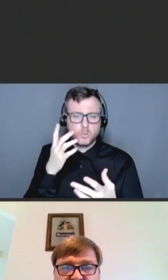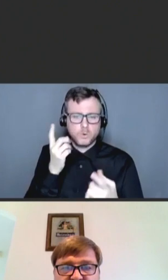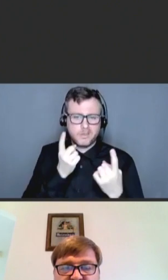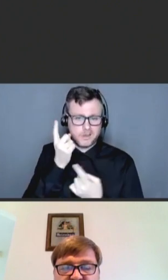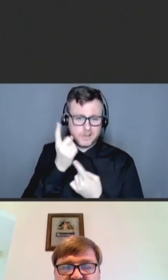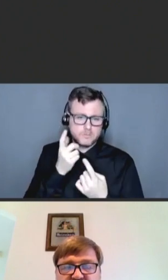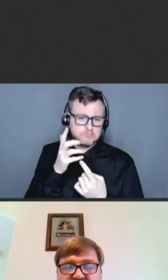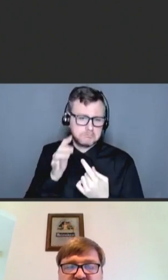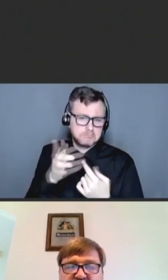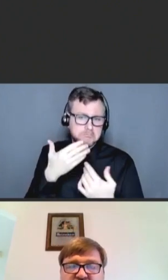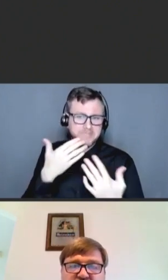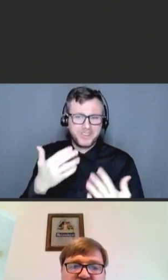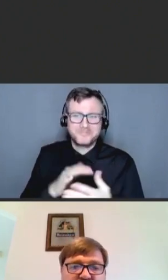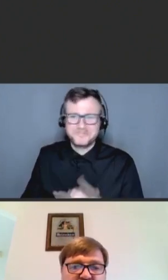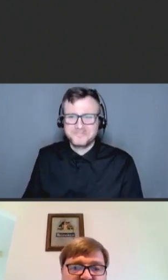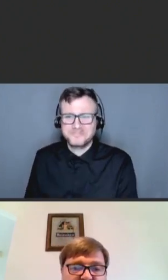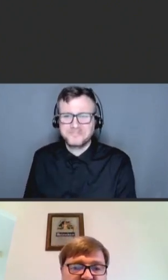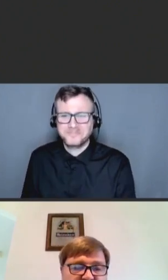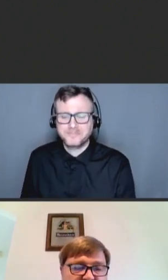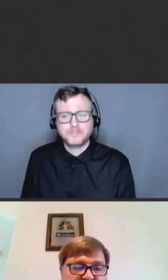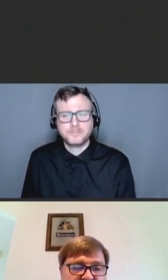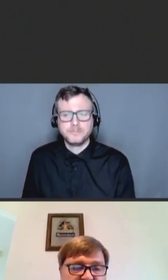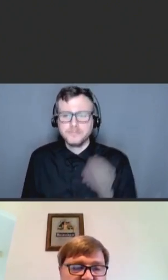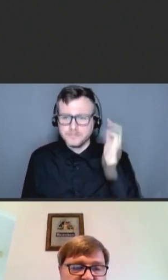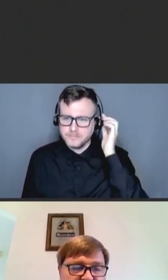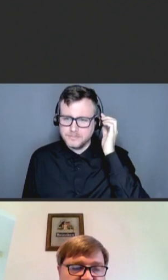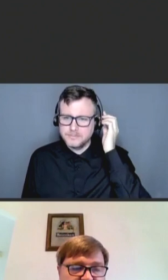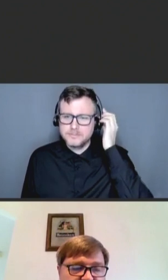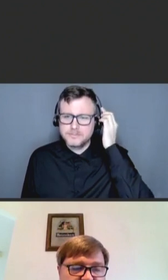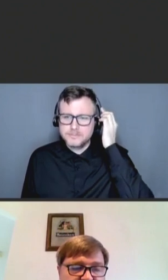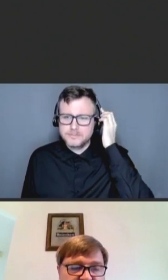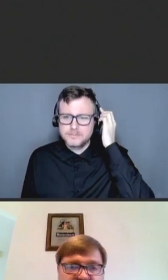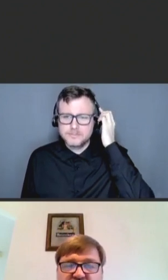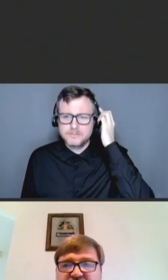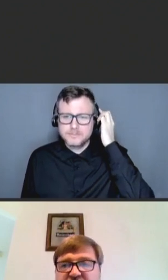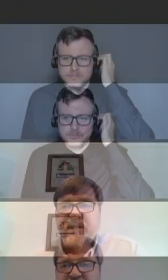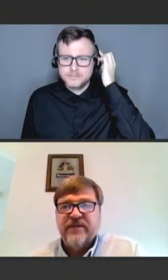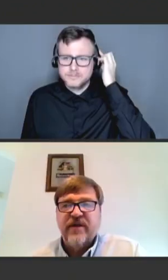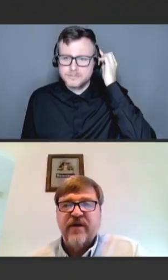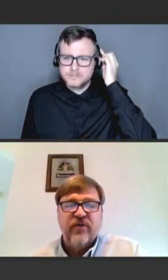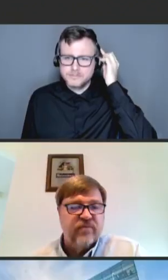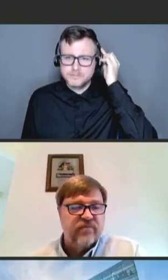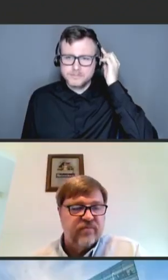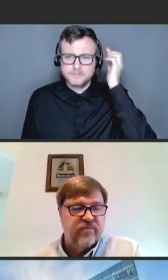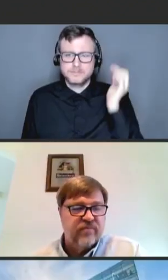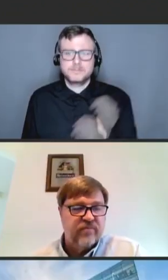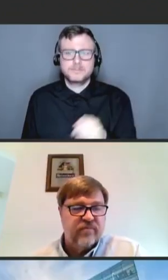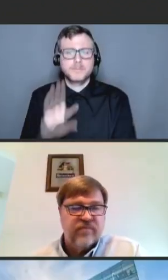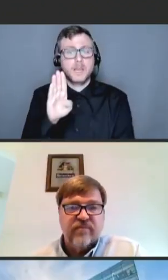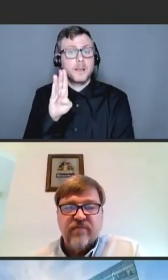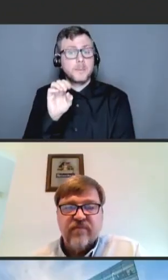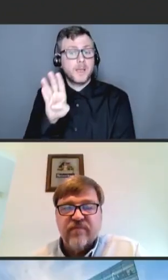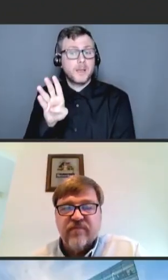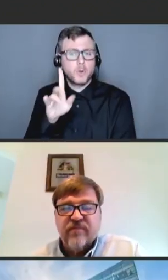Robert Hopkins: Bob, looks like you're talking, but you're muted.